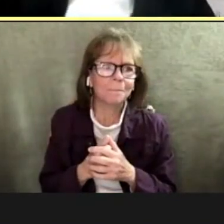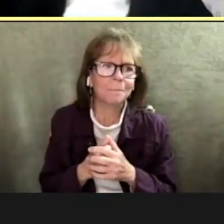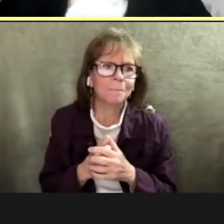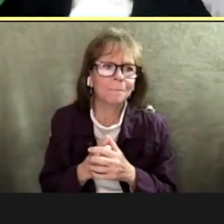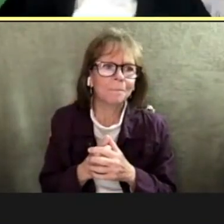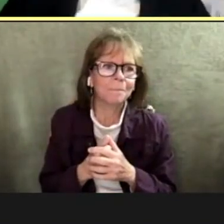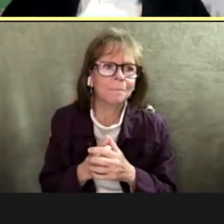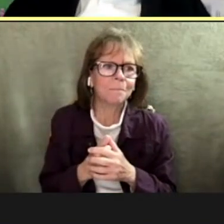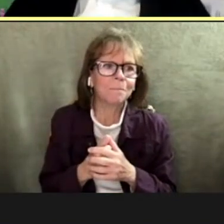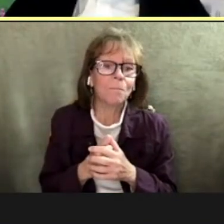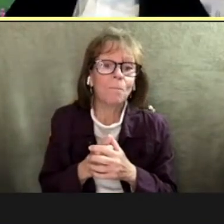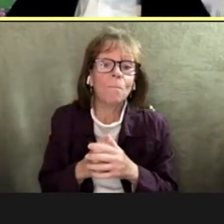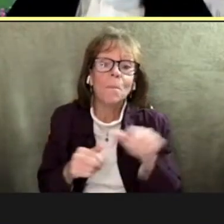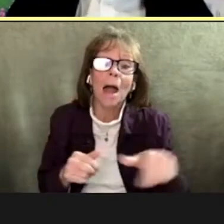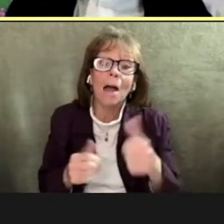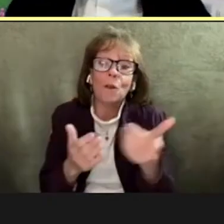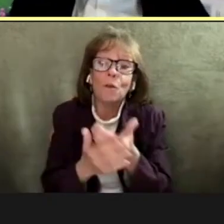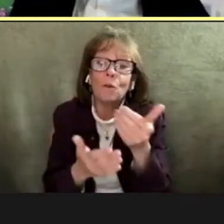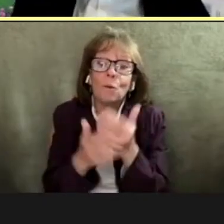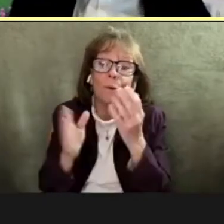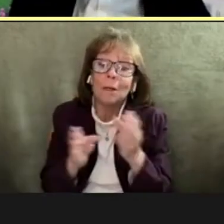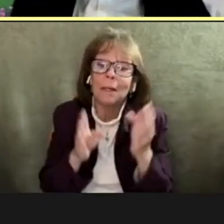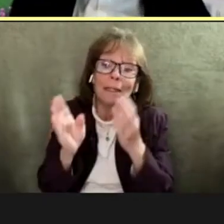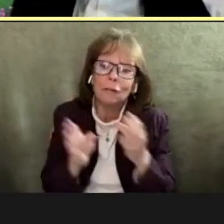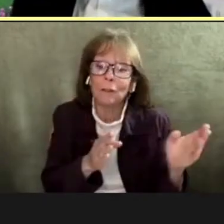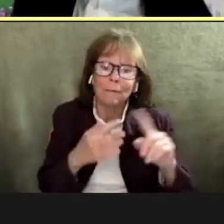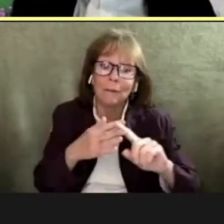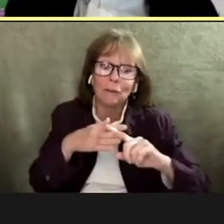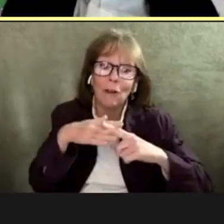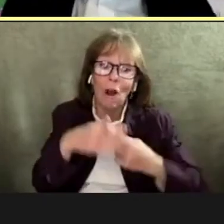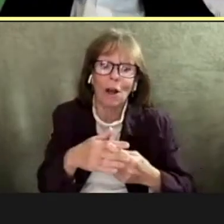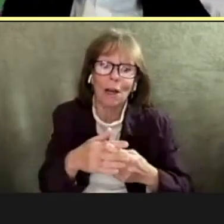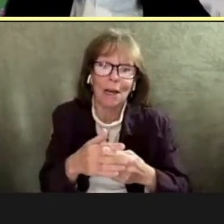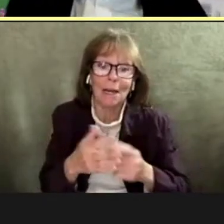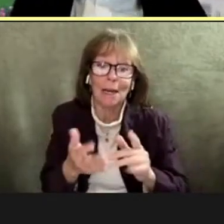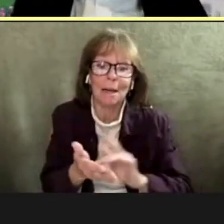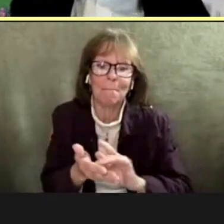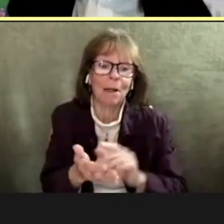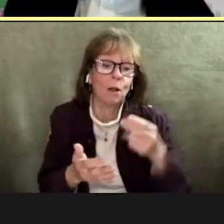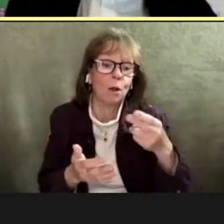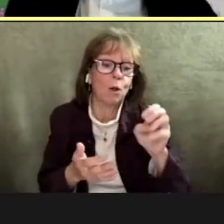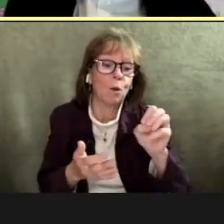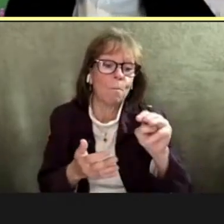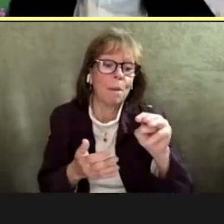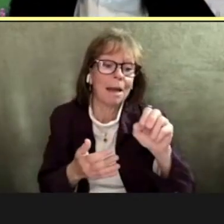Another new initiative that starting up in the medical humanities is didactics.